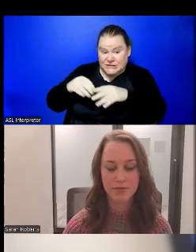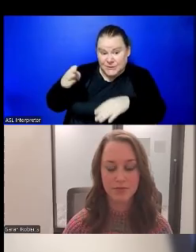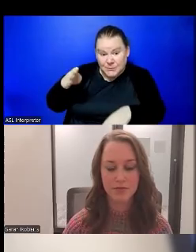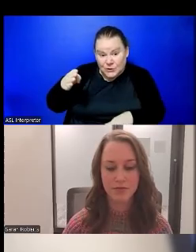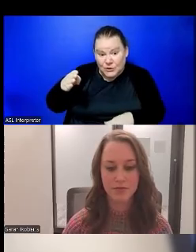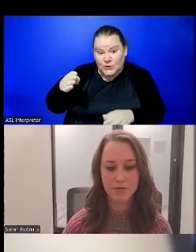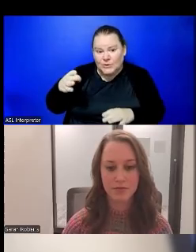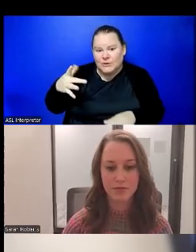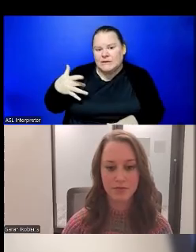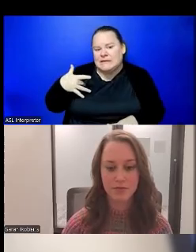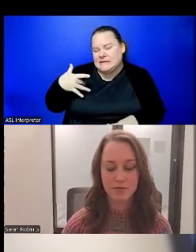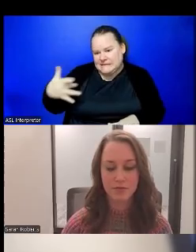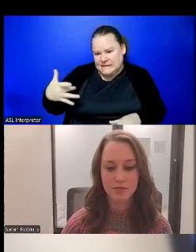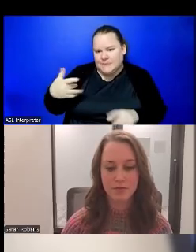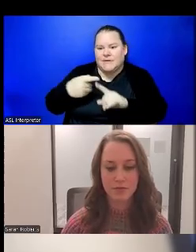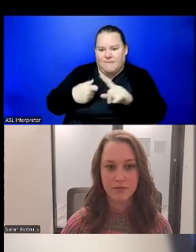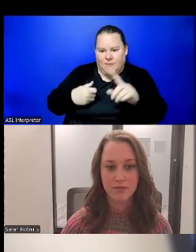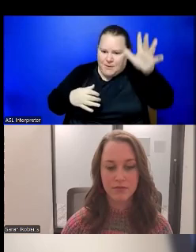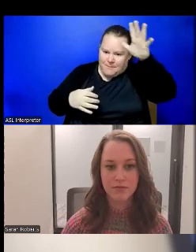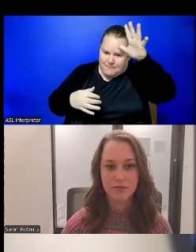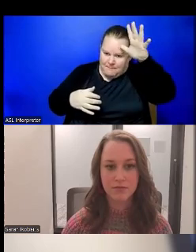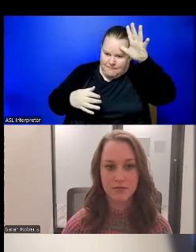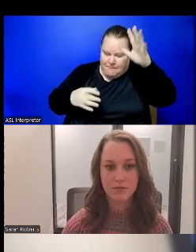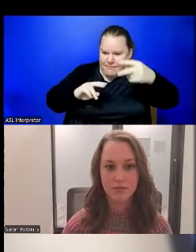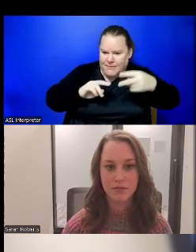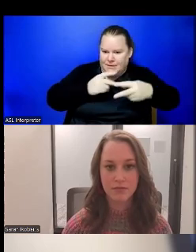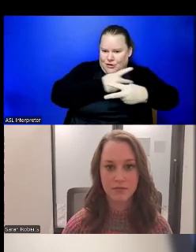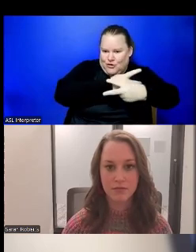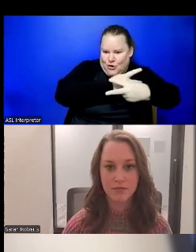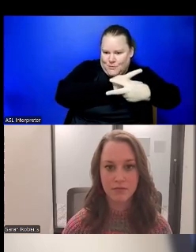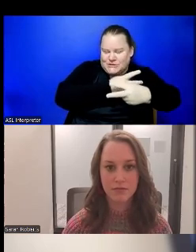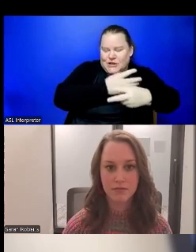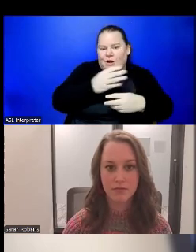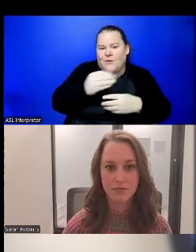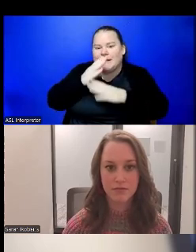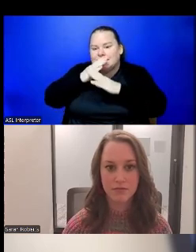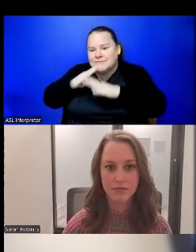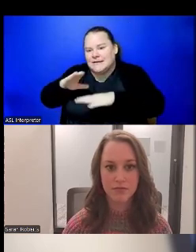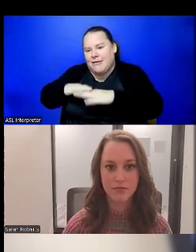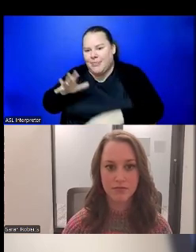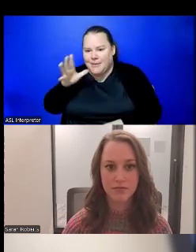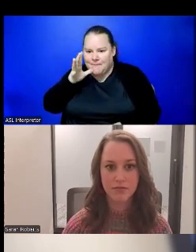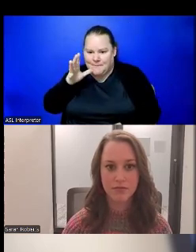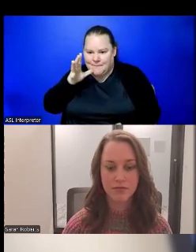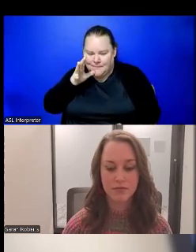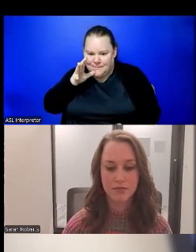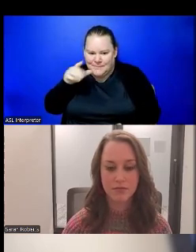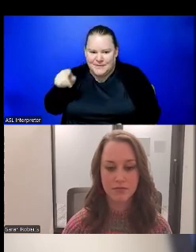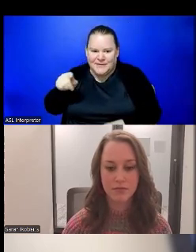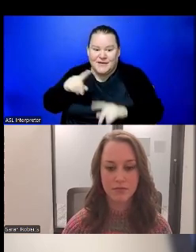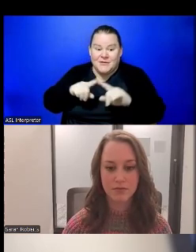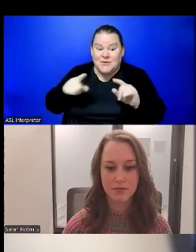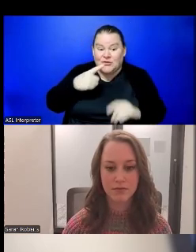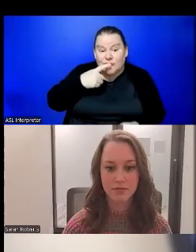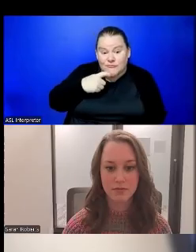from the paternal chromosome and silenced on the maternal copy of the chromosome, whereas the genes in red are coming from the